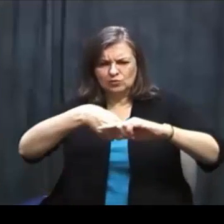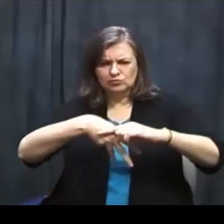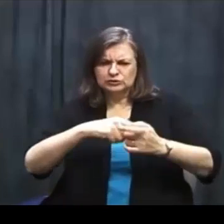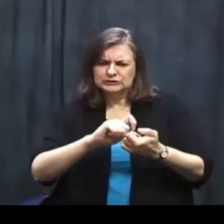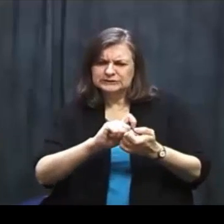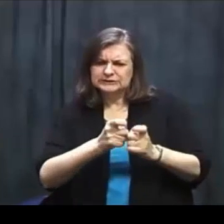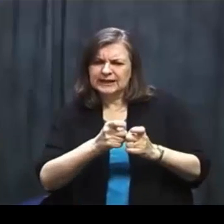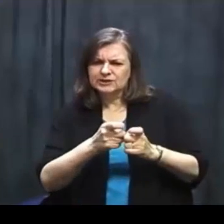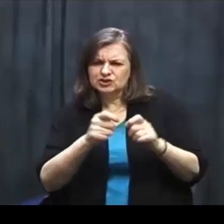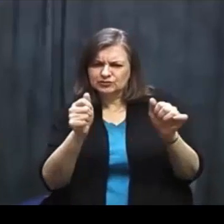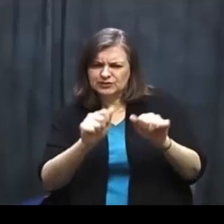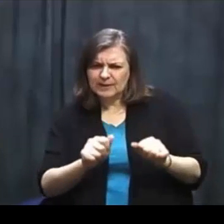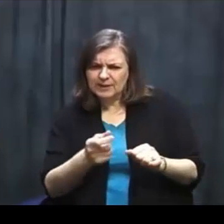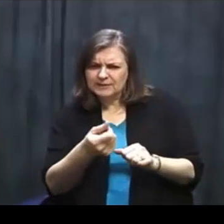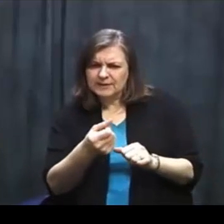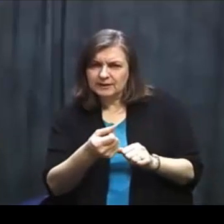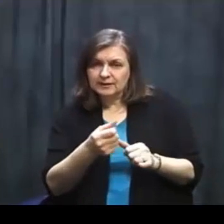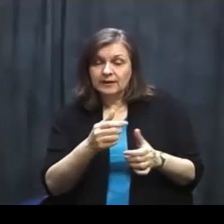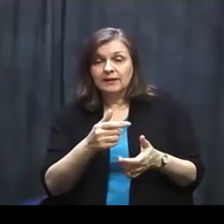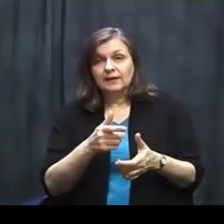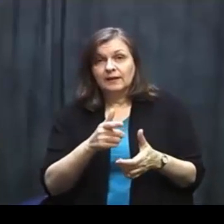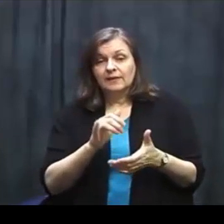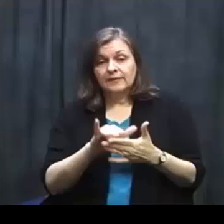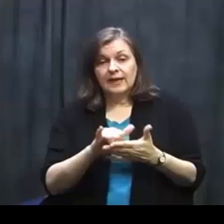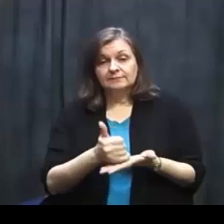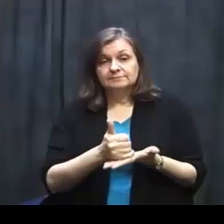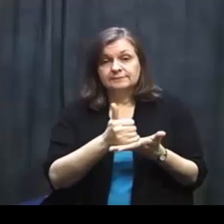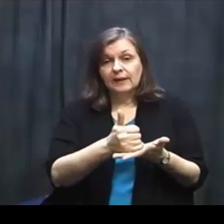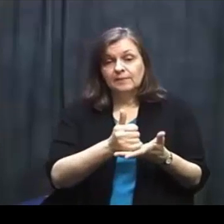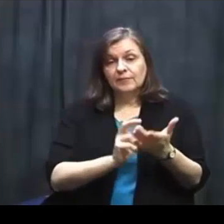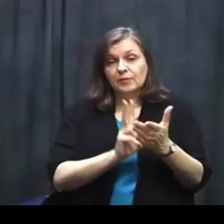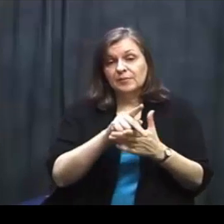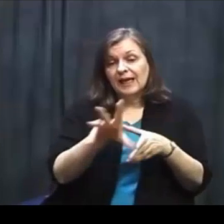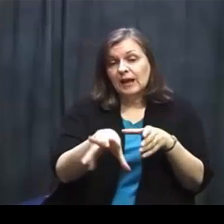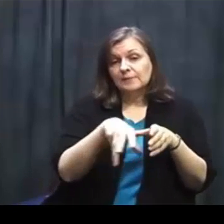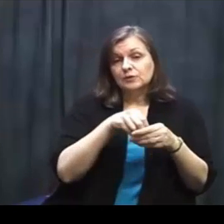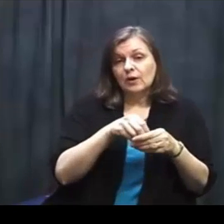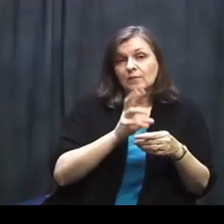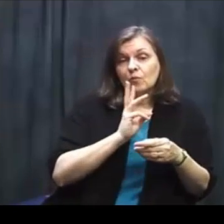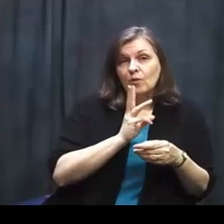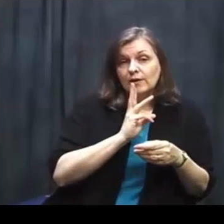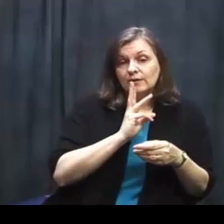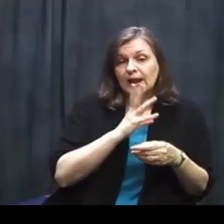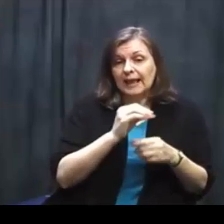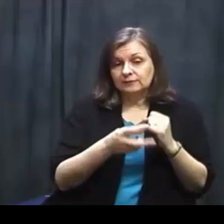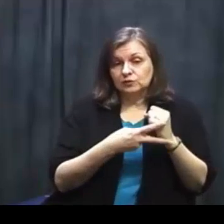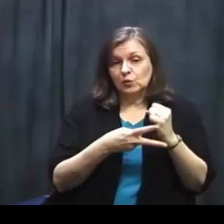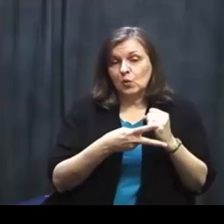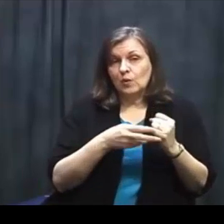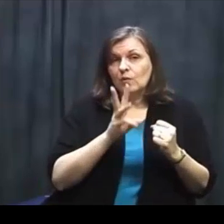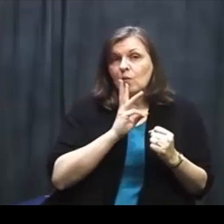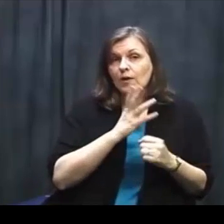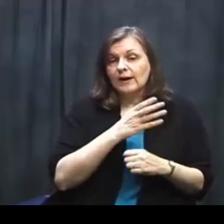not only bring in more water but potentially store water or store food